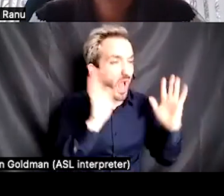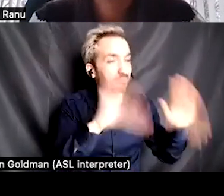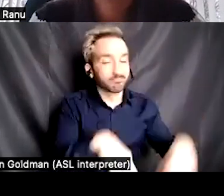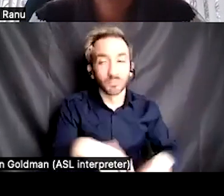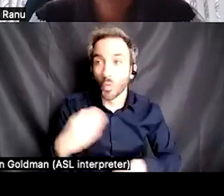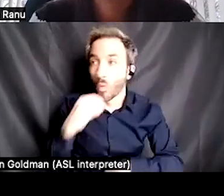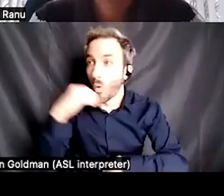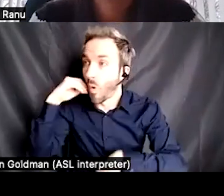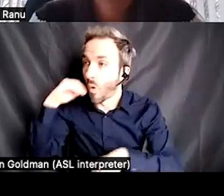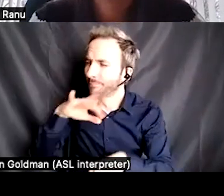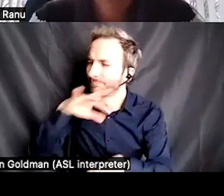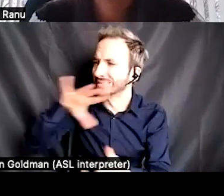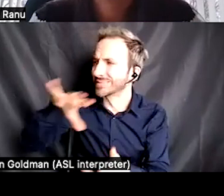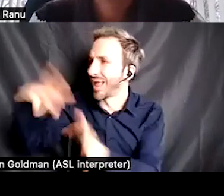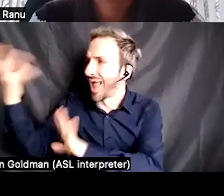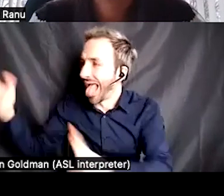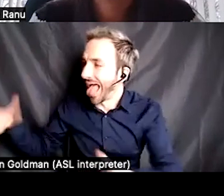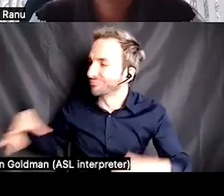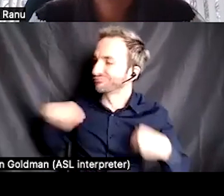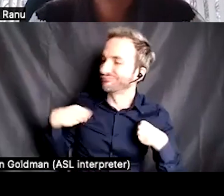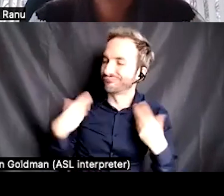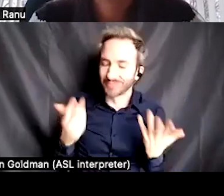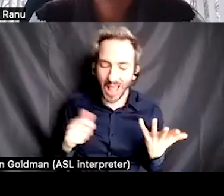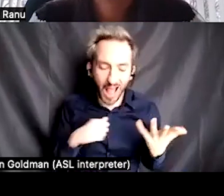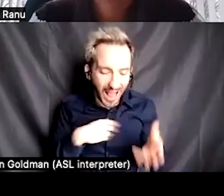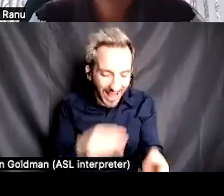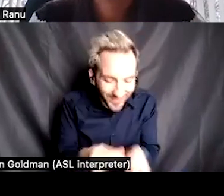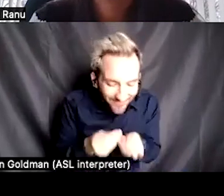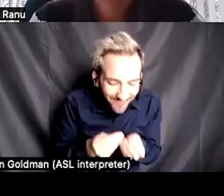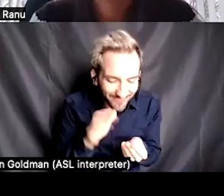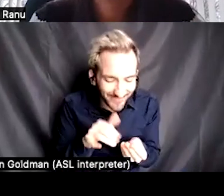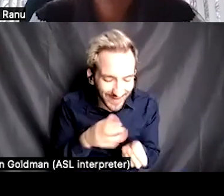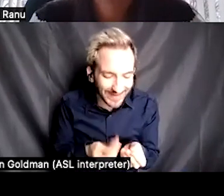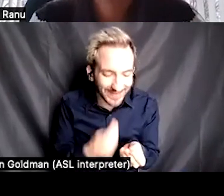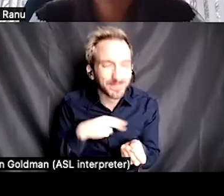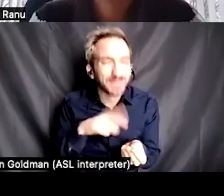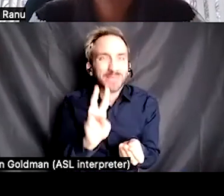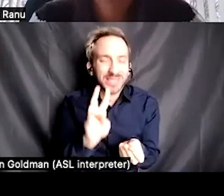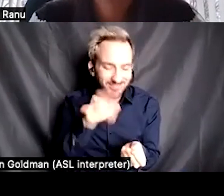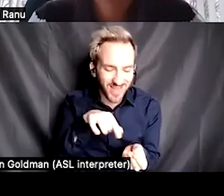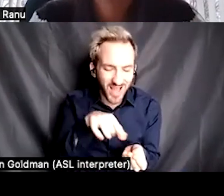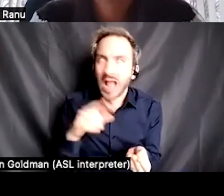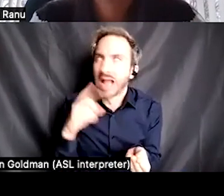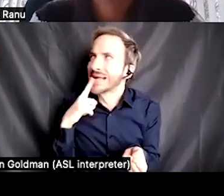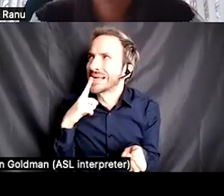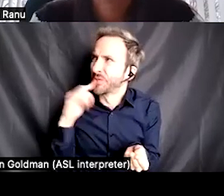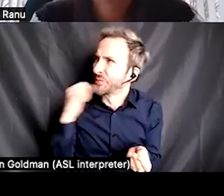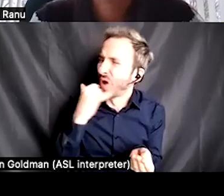home, and embracing your creature comforts. It looks like 2022, heading into 2023, all we wanna